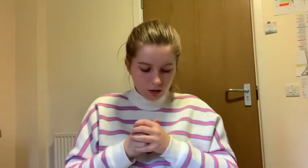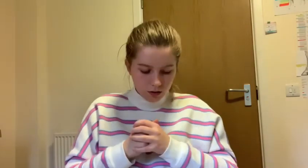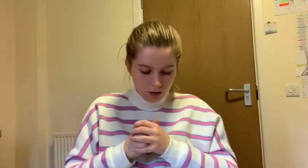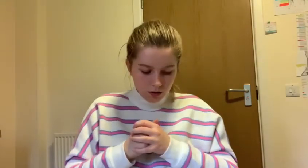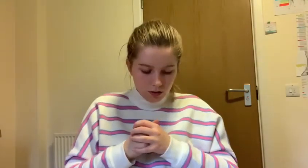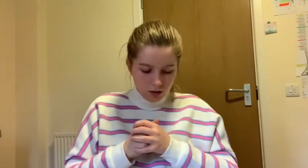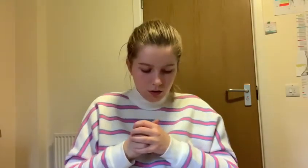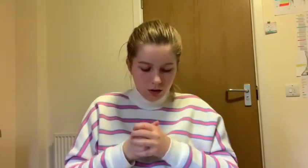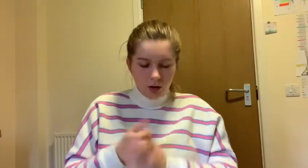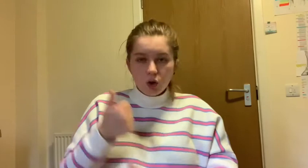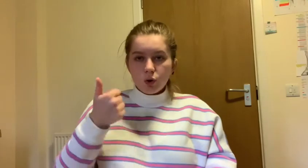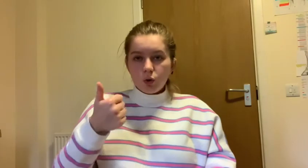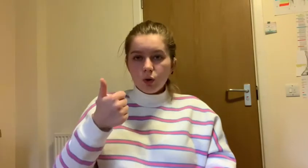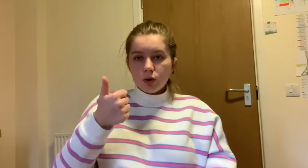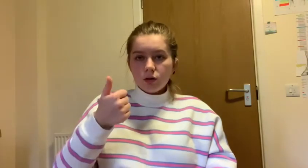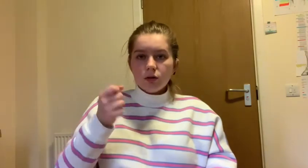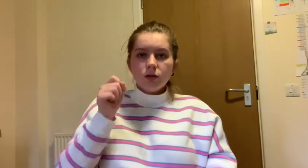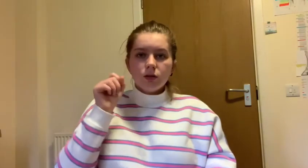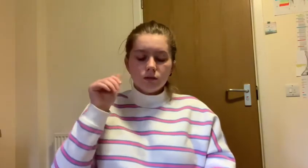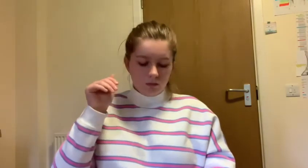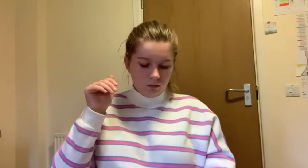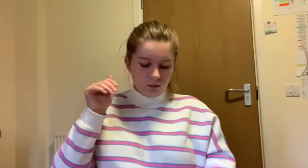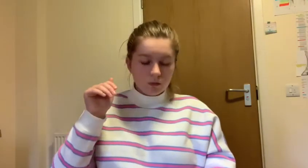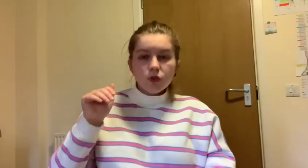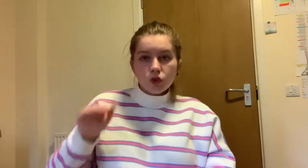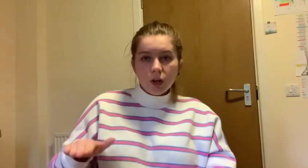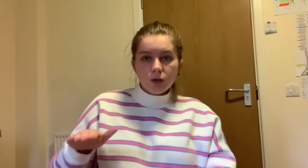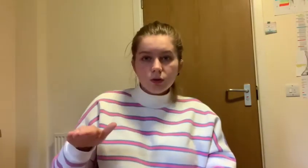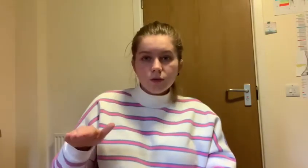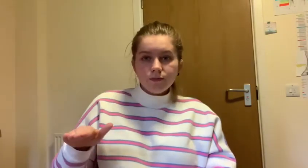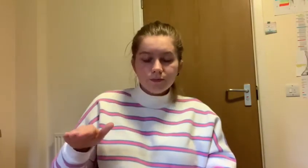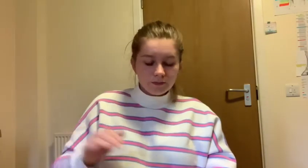"Good child"